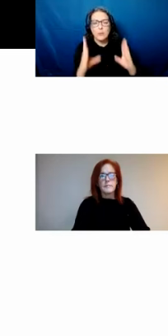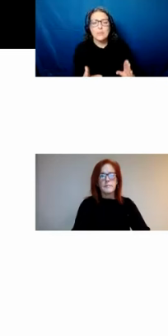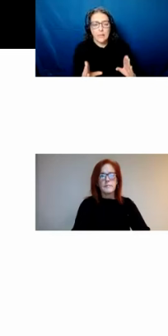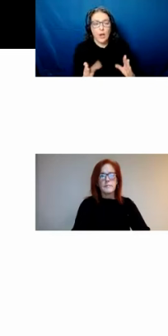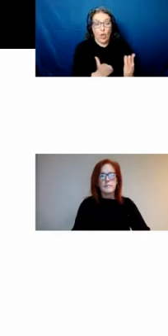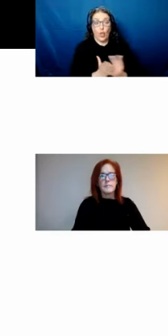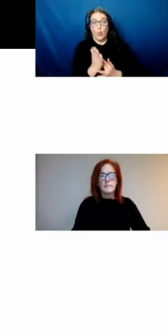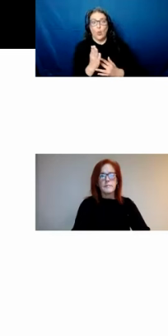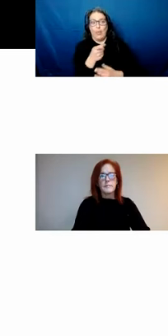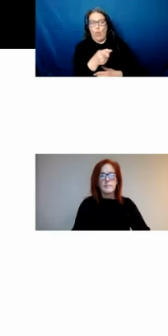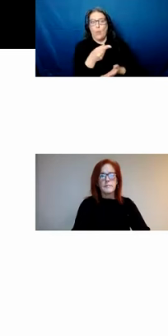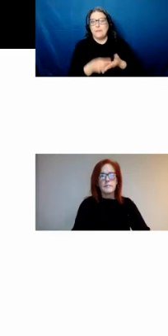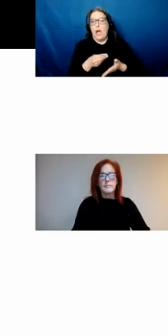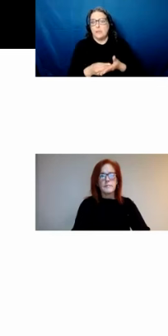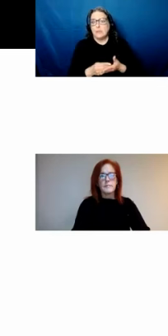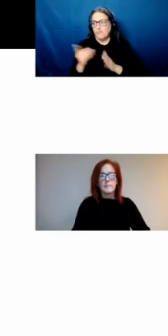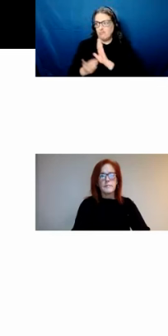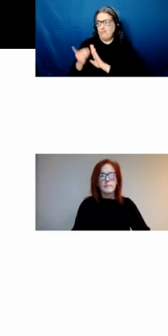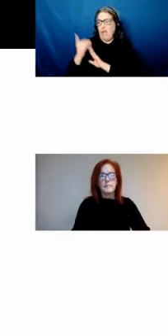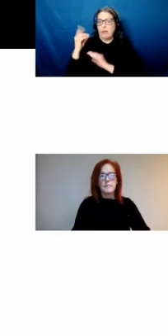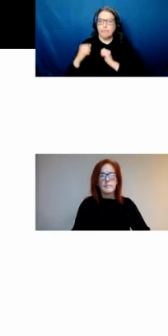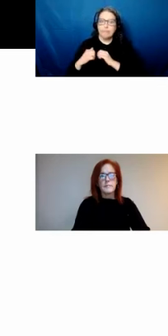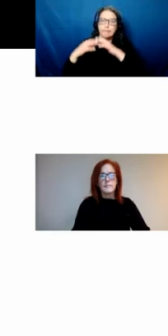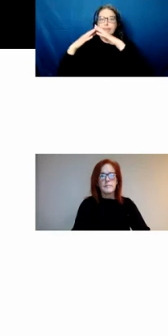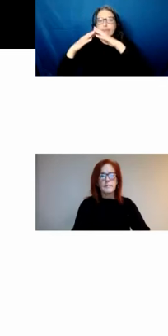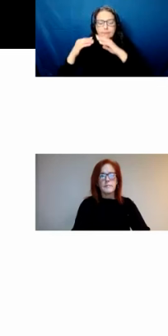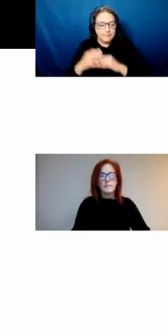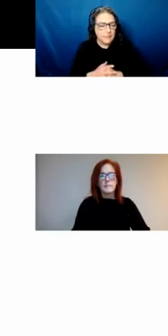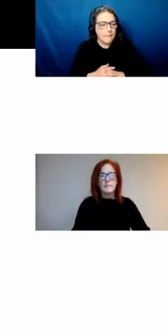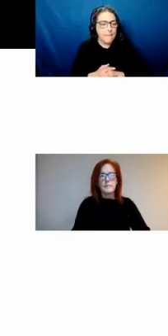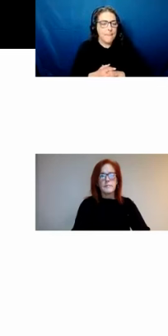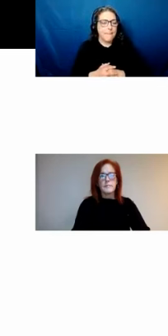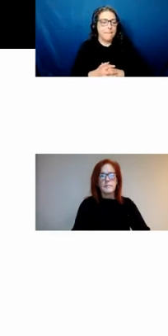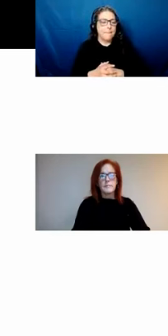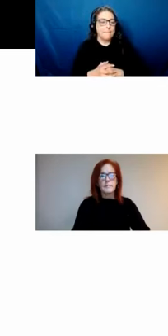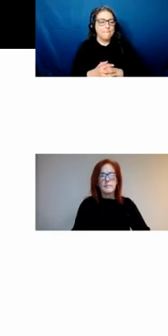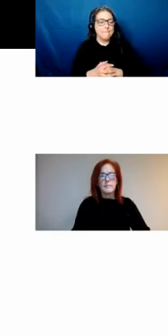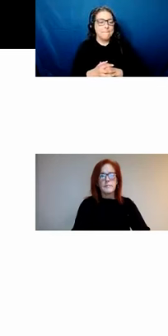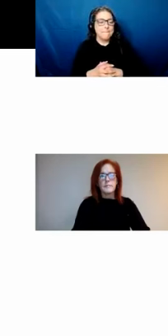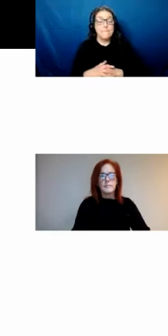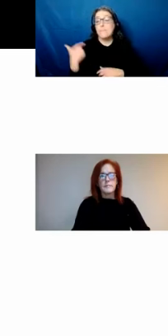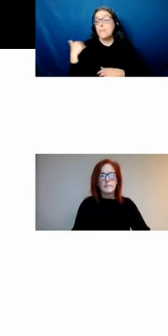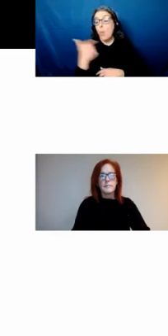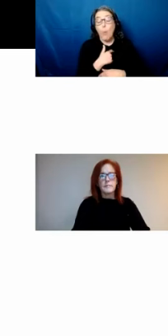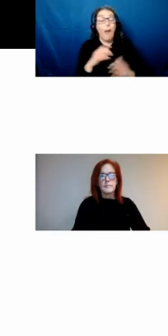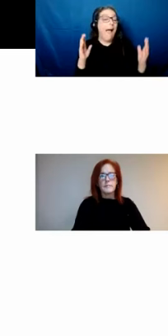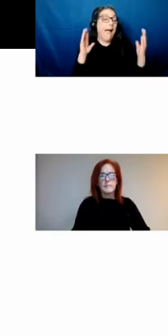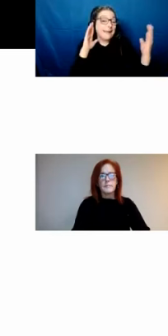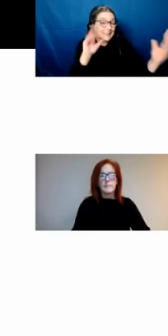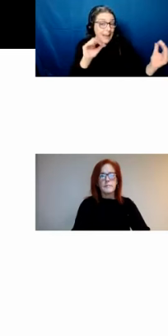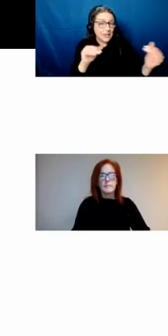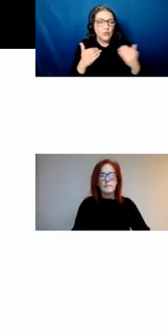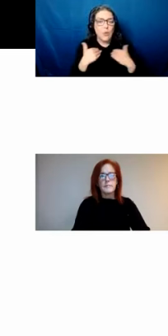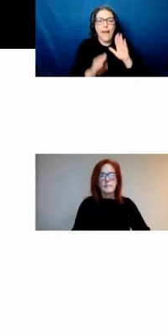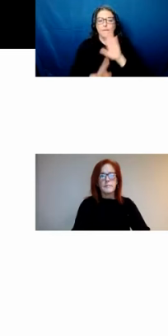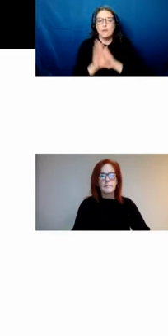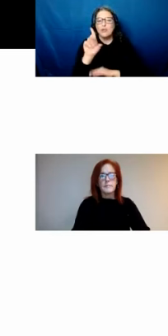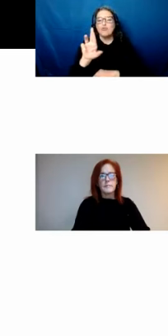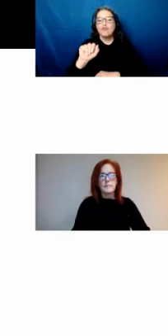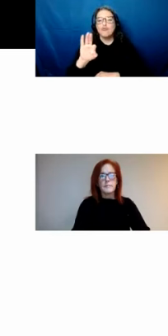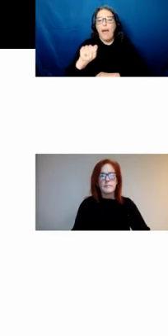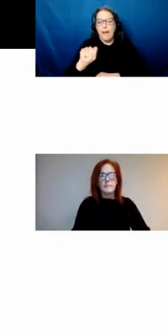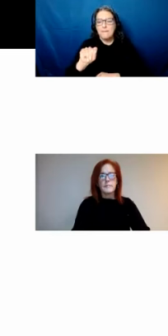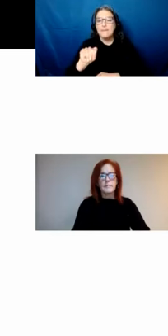I've also got a link to the HUD notice which will tell you about all of the requirements and ways that it can be used.